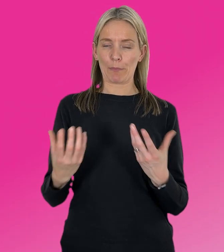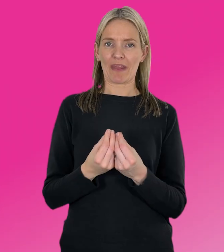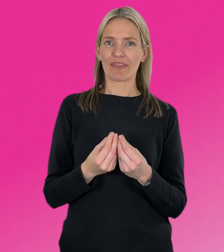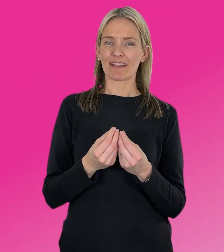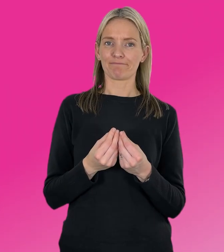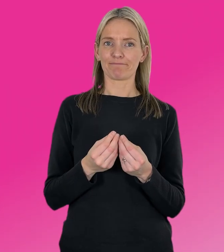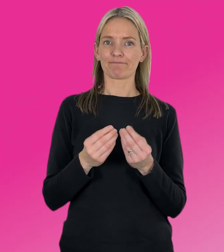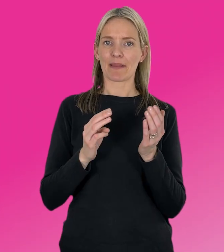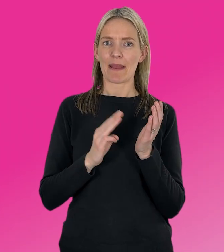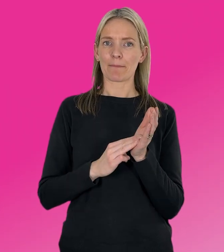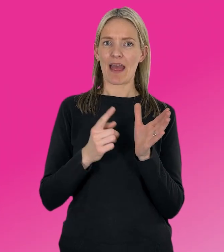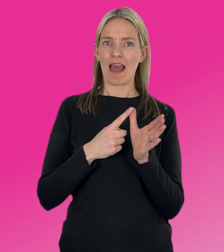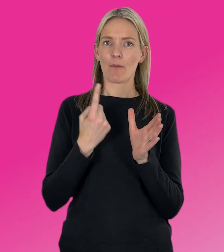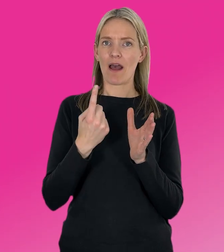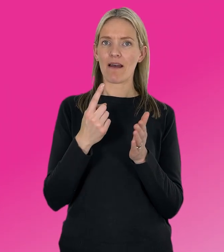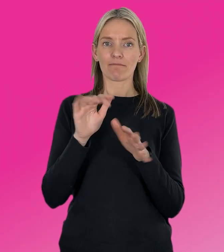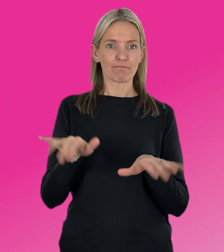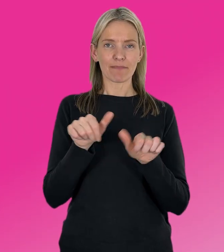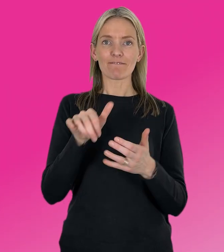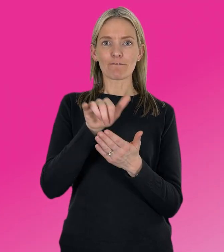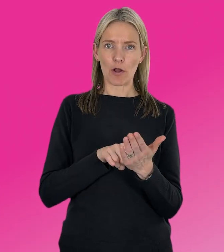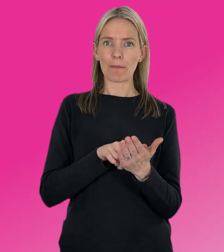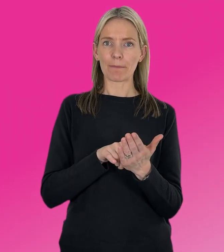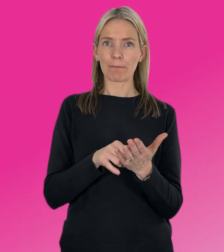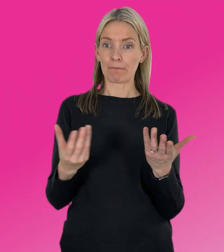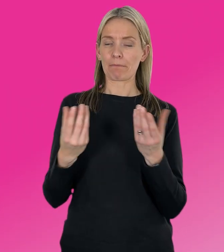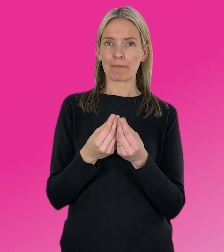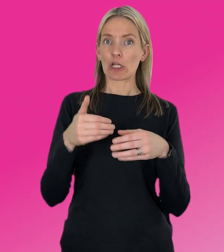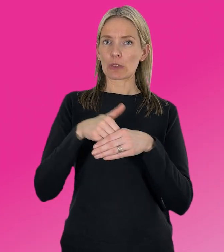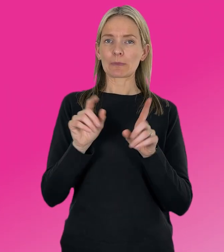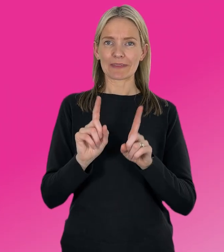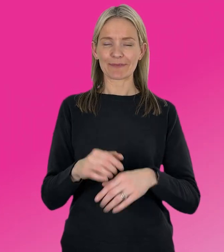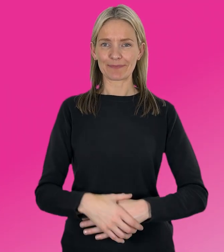Along with your completed MA1 claim form, this can include: